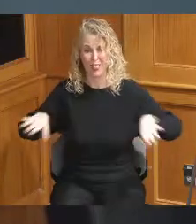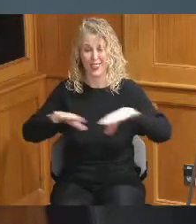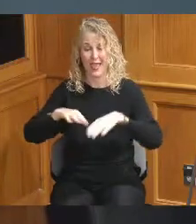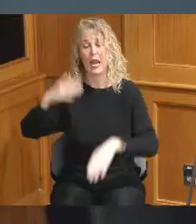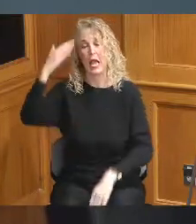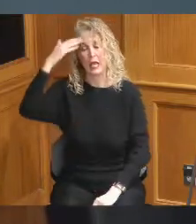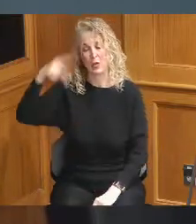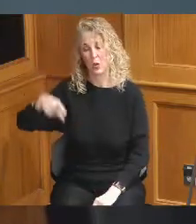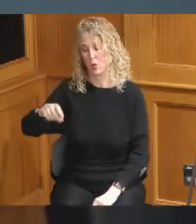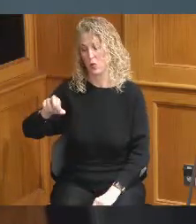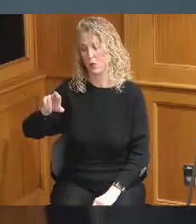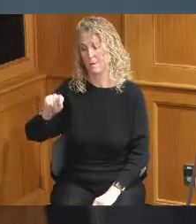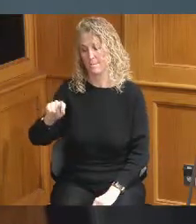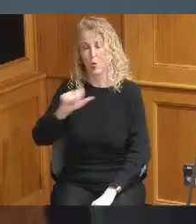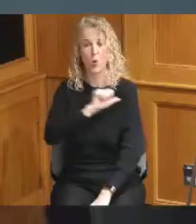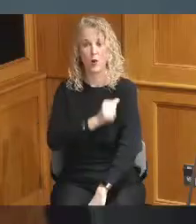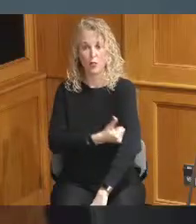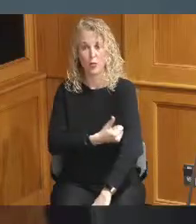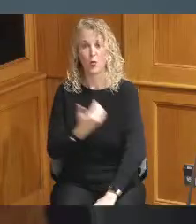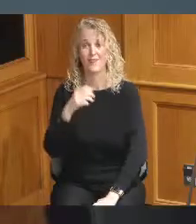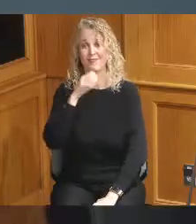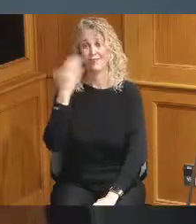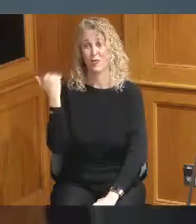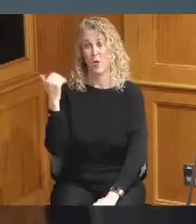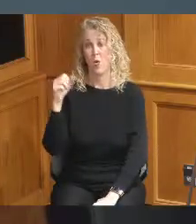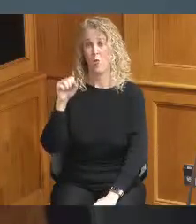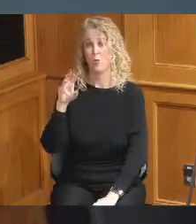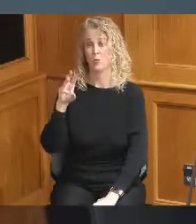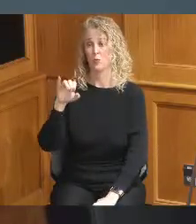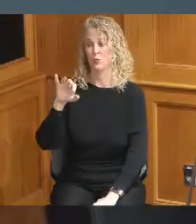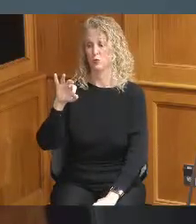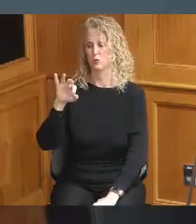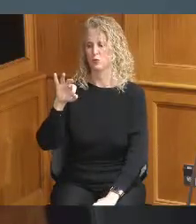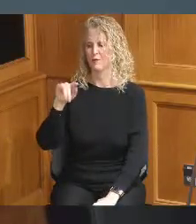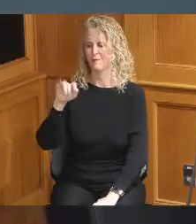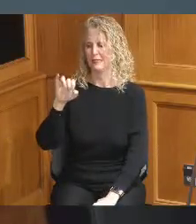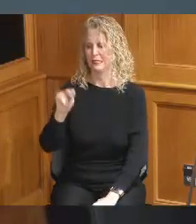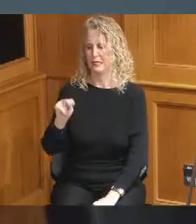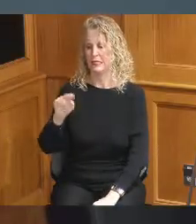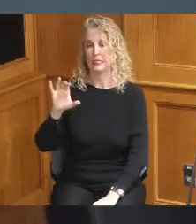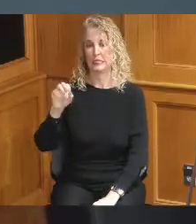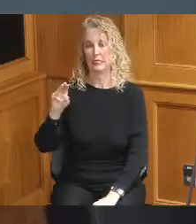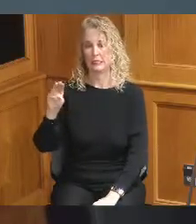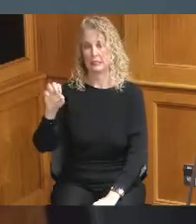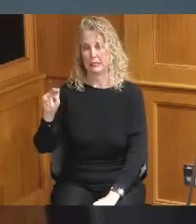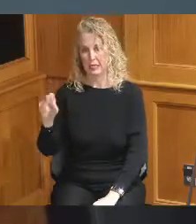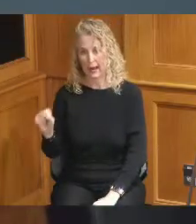about the old Swift and Commons that's completely empty and she mentioned that maybe part of it